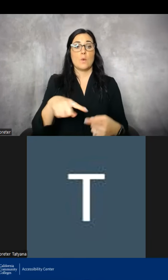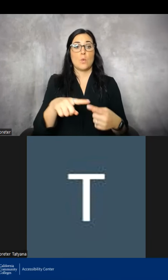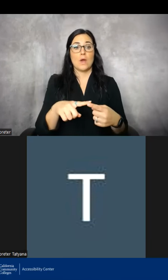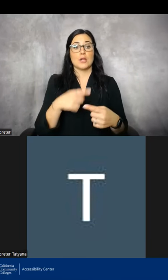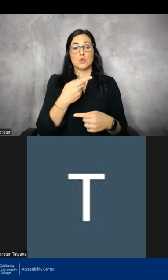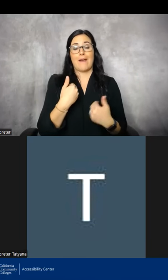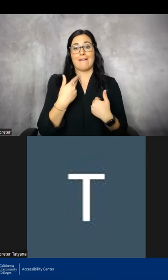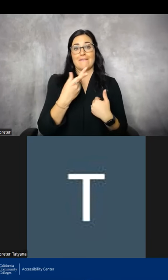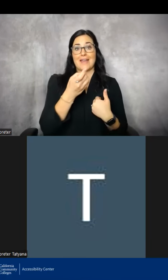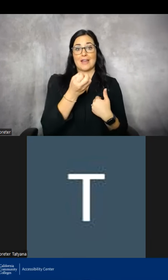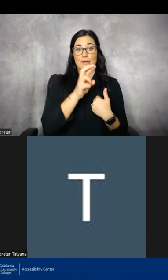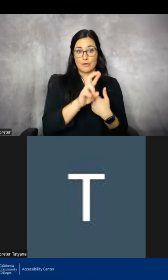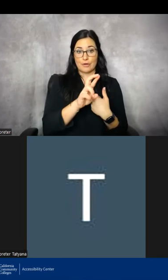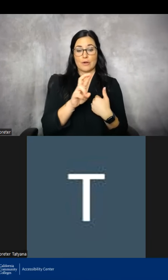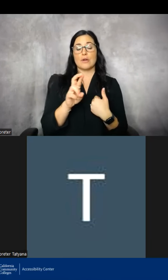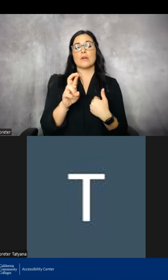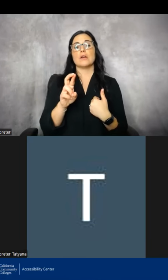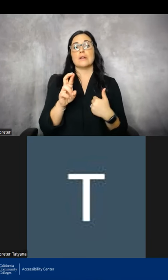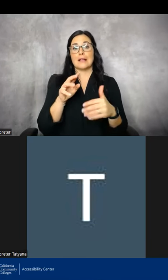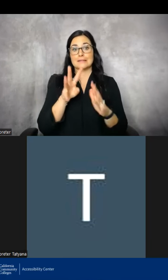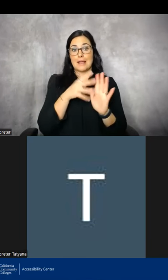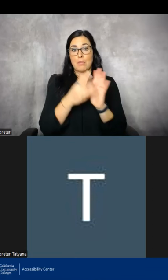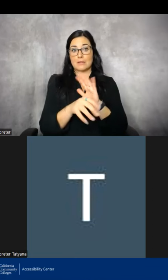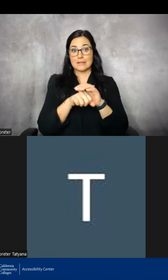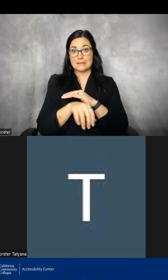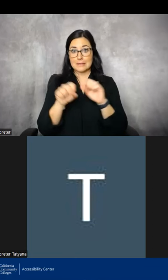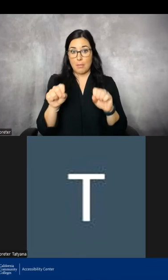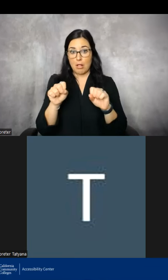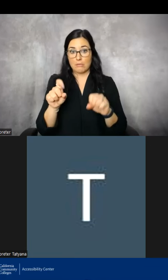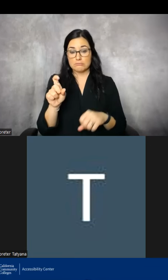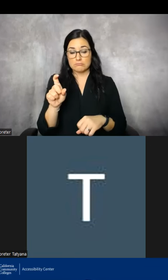and without the header tables are inaccessible, then we need